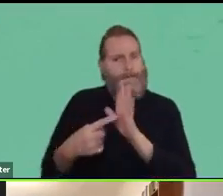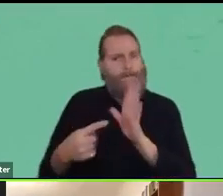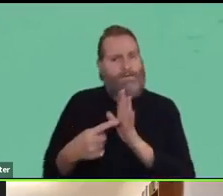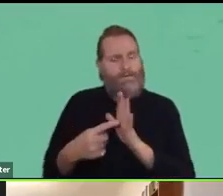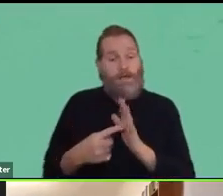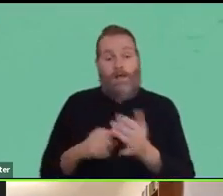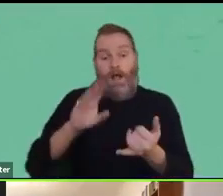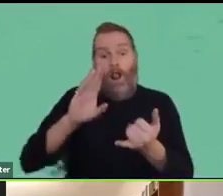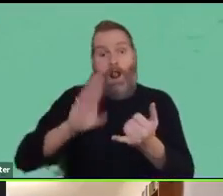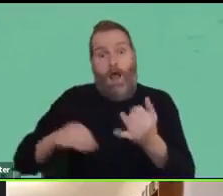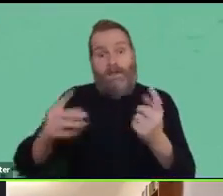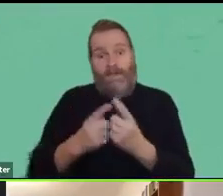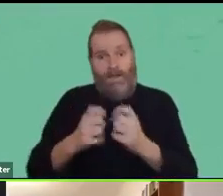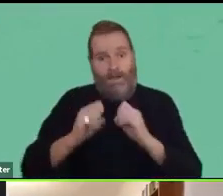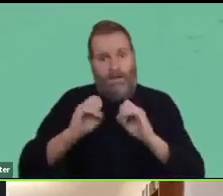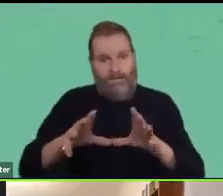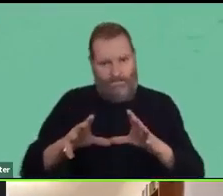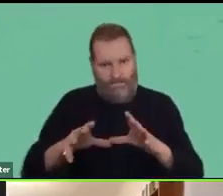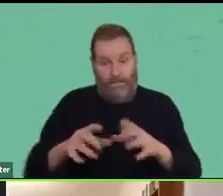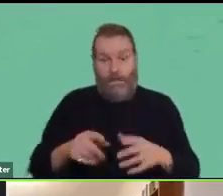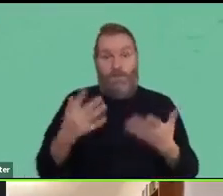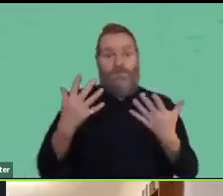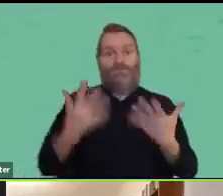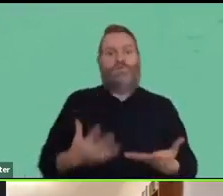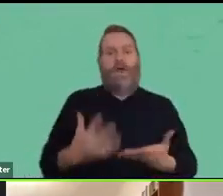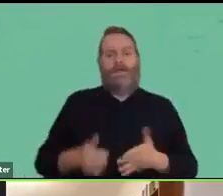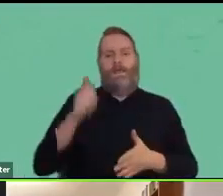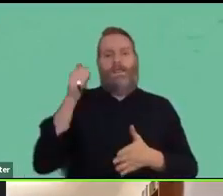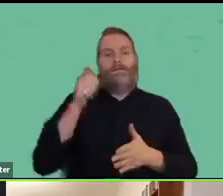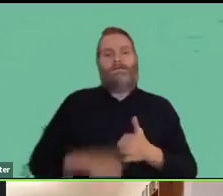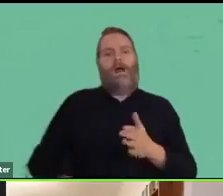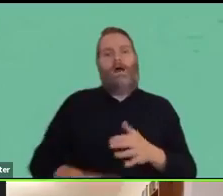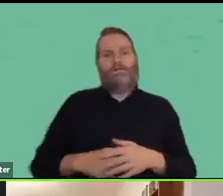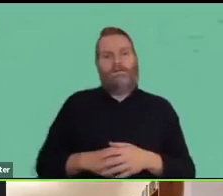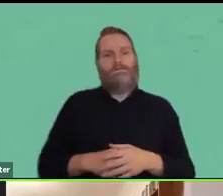the debate's the start, not the end lots of positives from today from our supporters